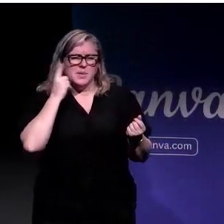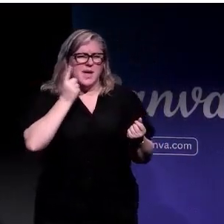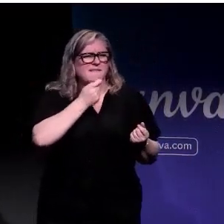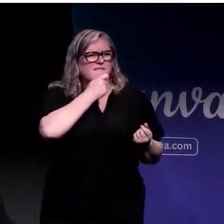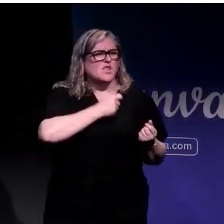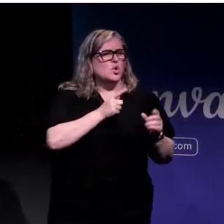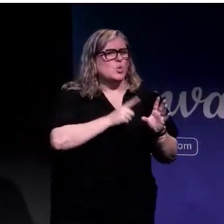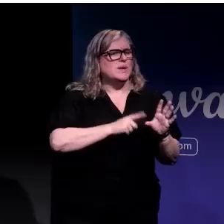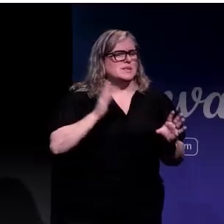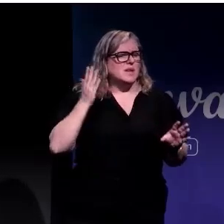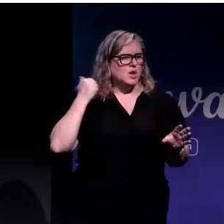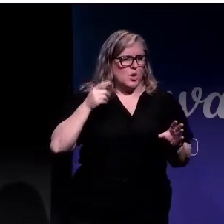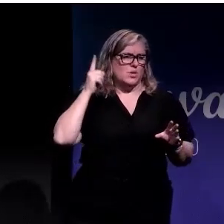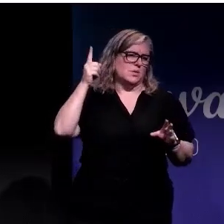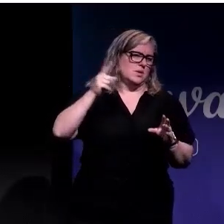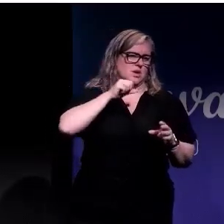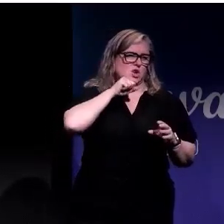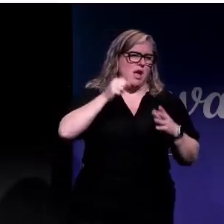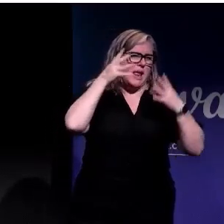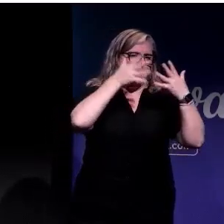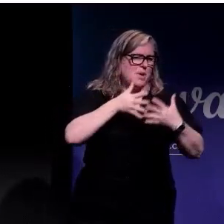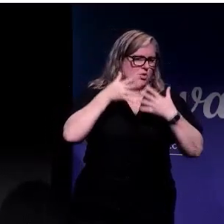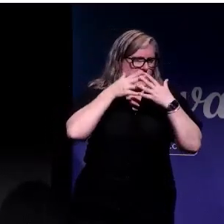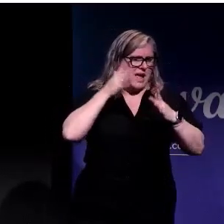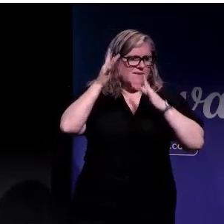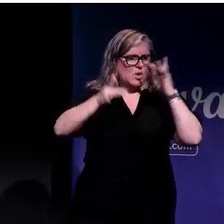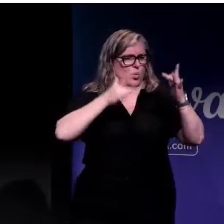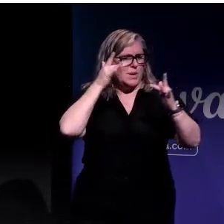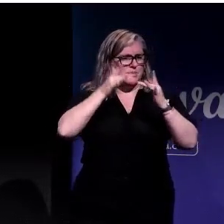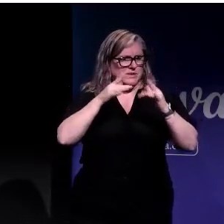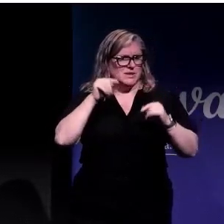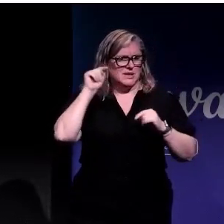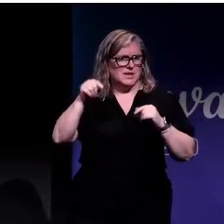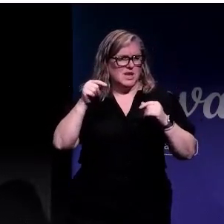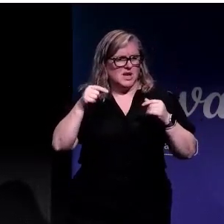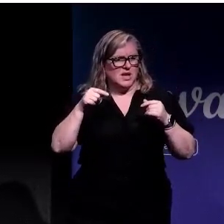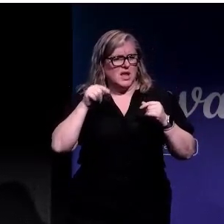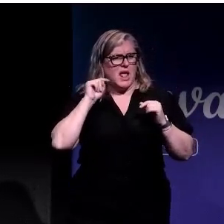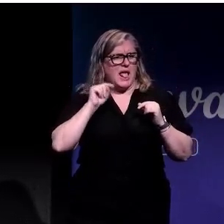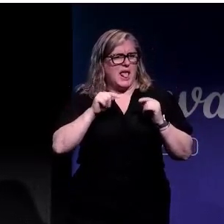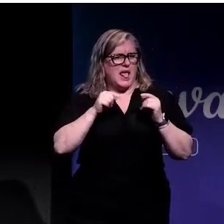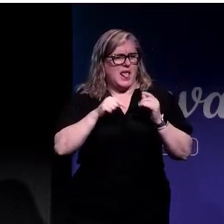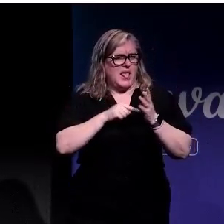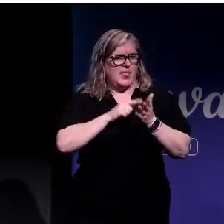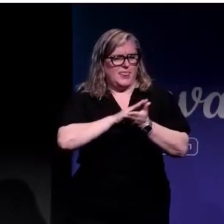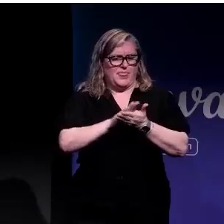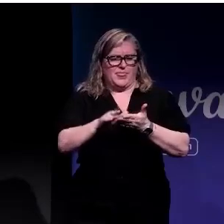guy in the States had a website called The User is Drunk, and he would get